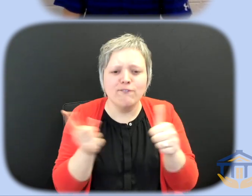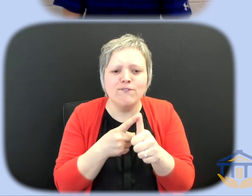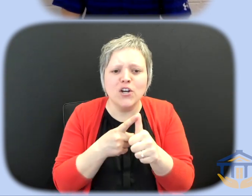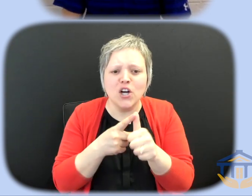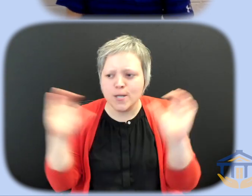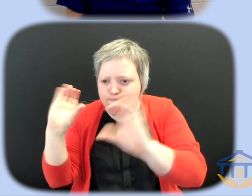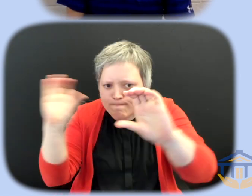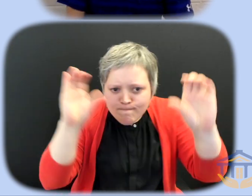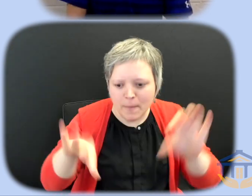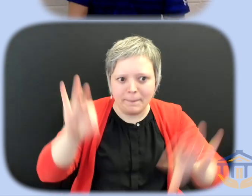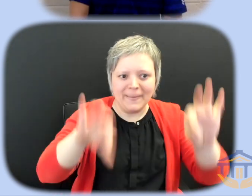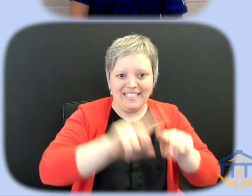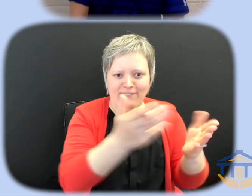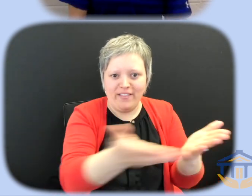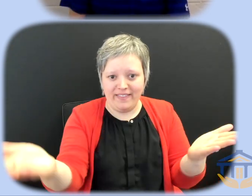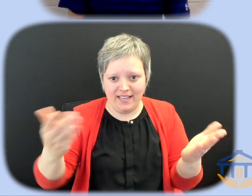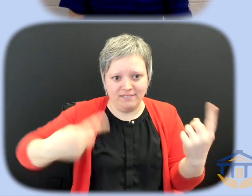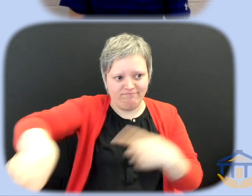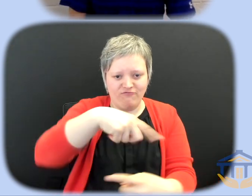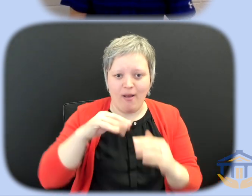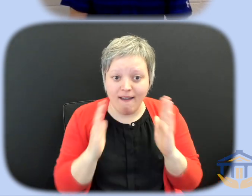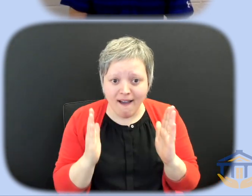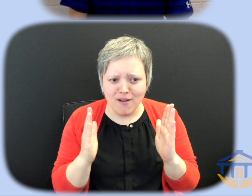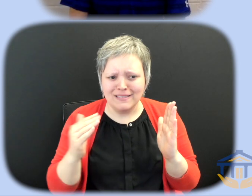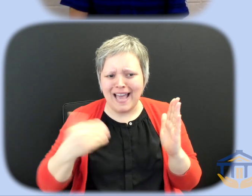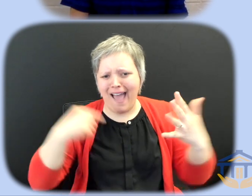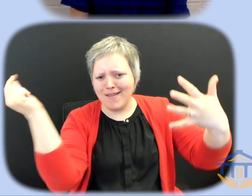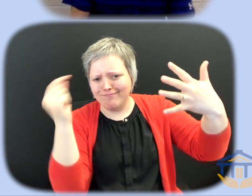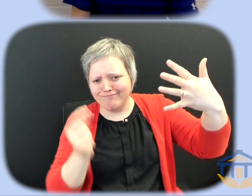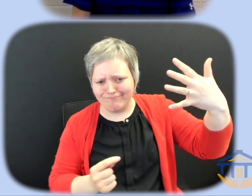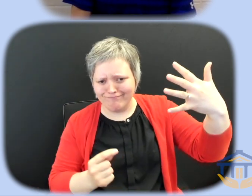safe for a child. There is a long list of things that are safe for a child in a house. Some of